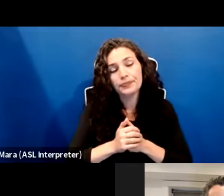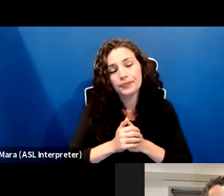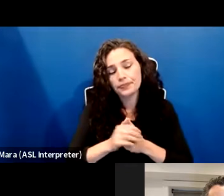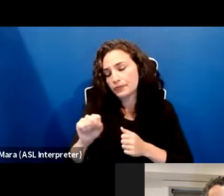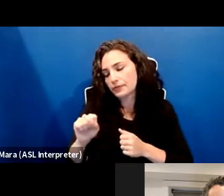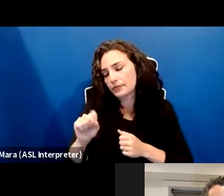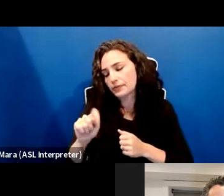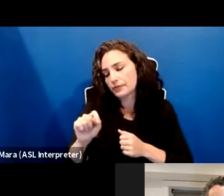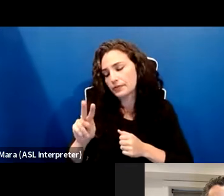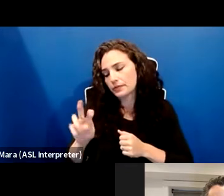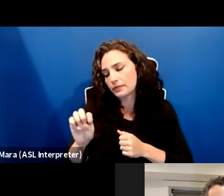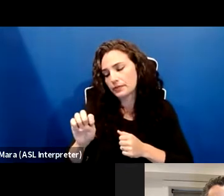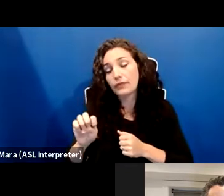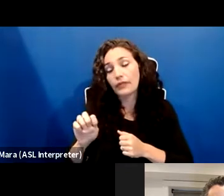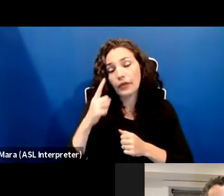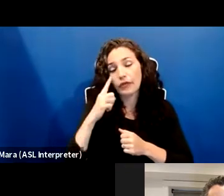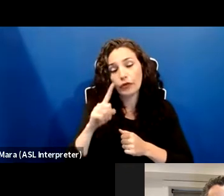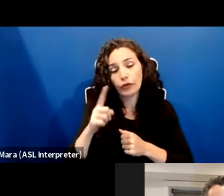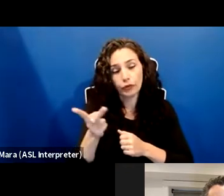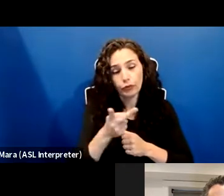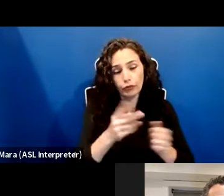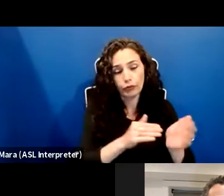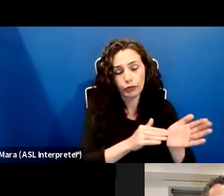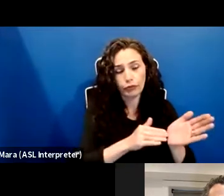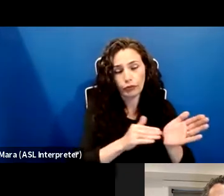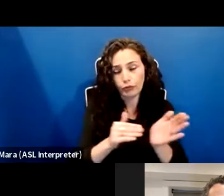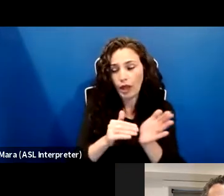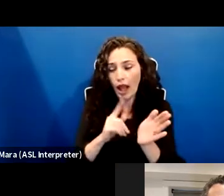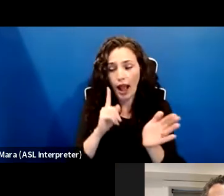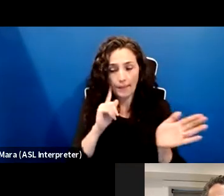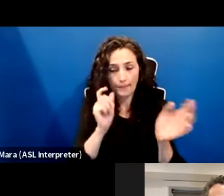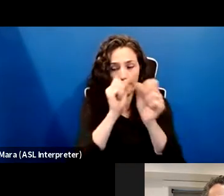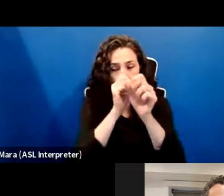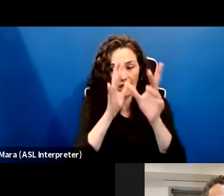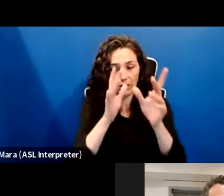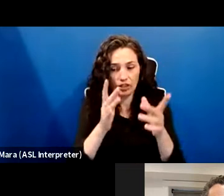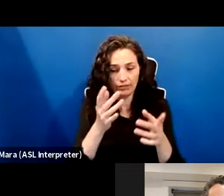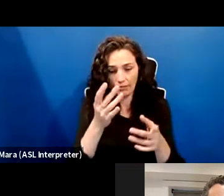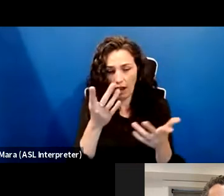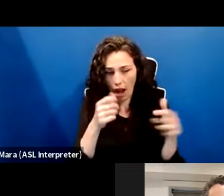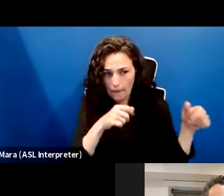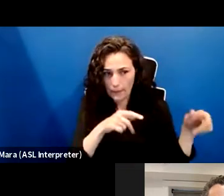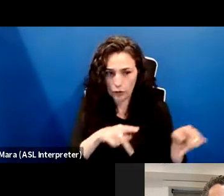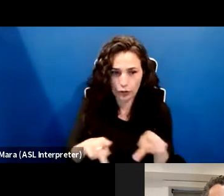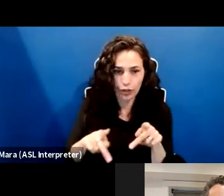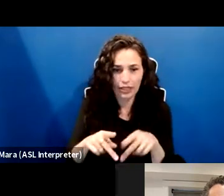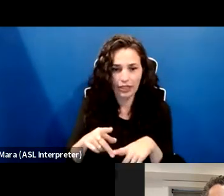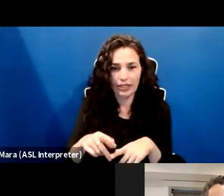I imagine that having the opportunity to see Ruthie and Adi in the hospital and see how they work,